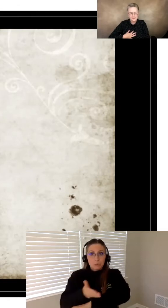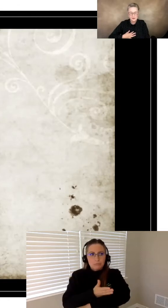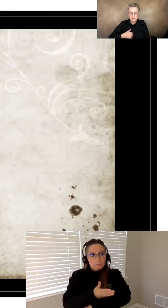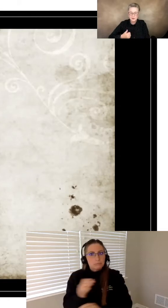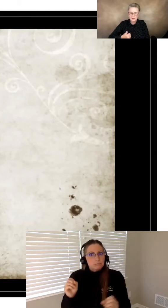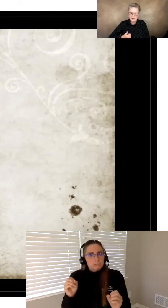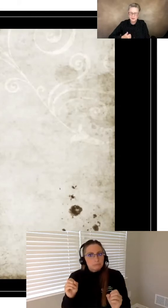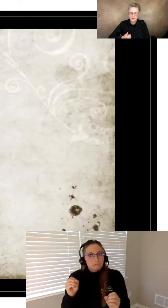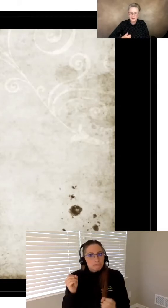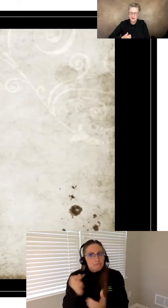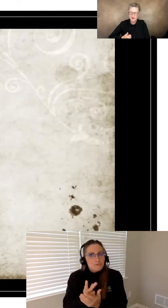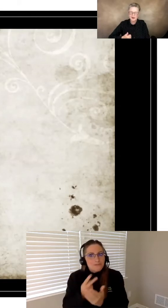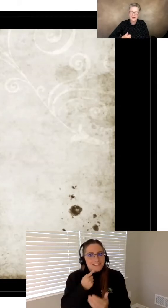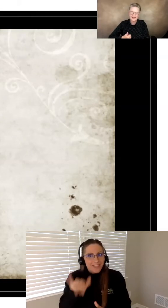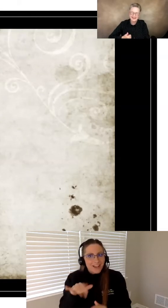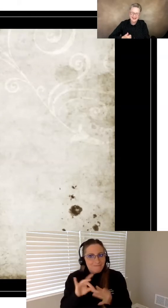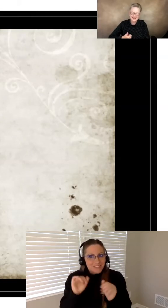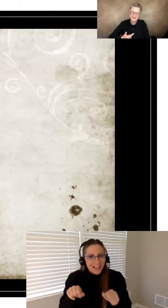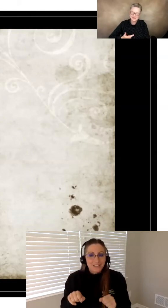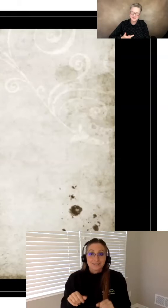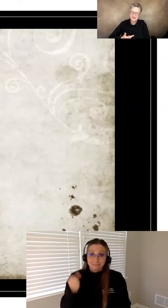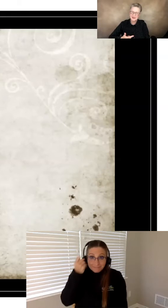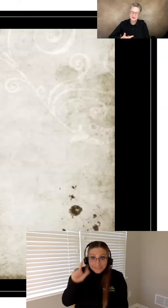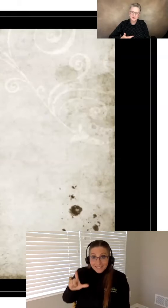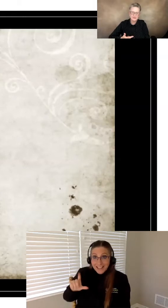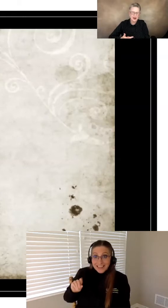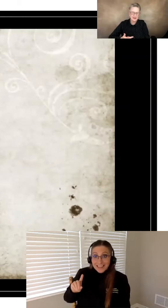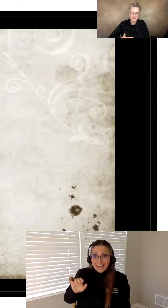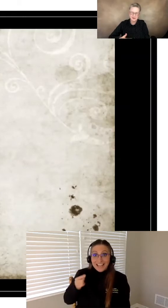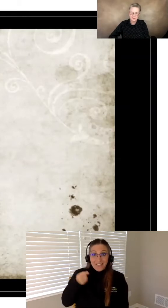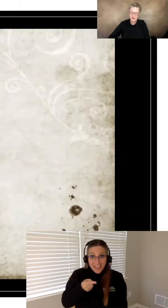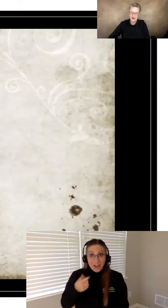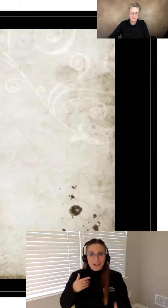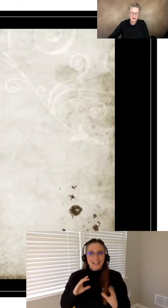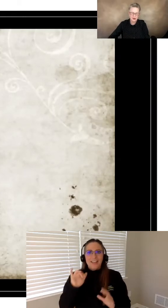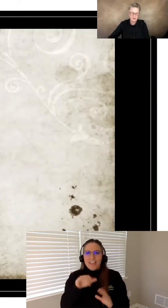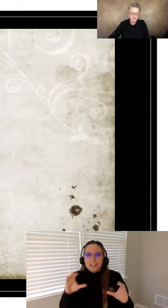so she was there at the beginning and this certifying thing just cracks me up so they